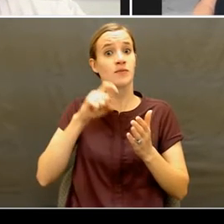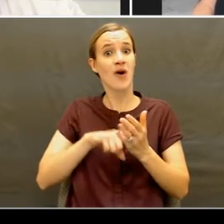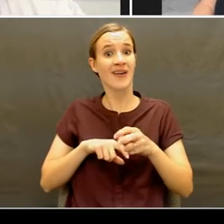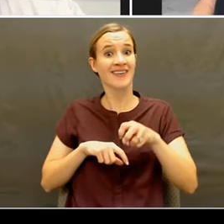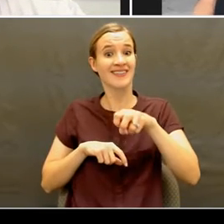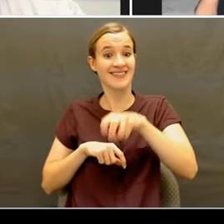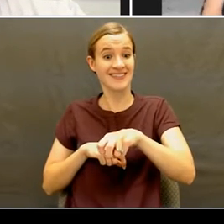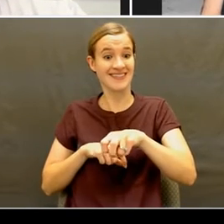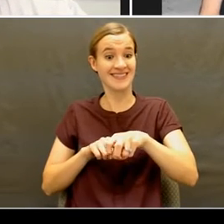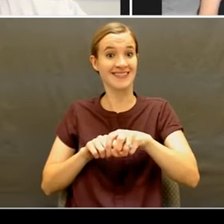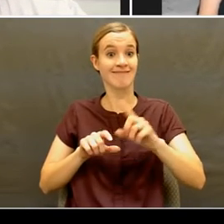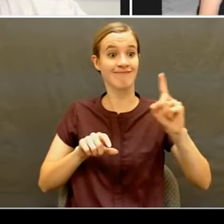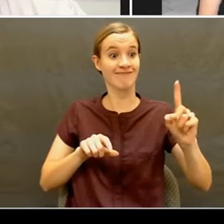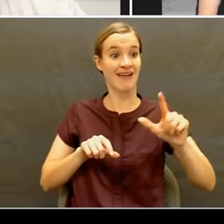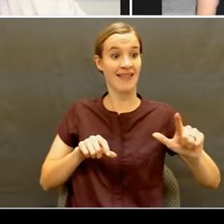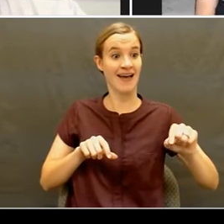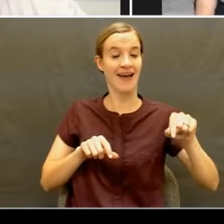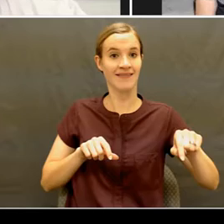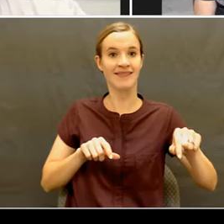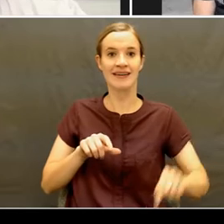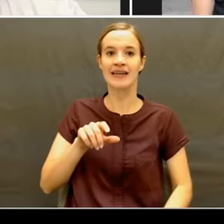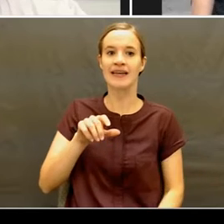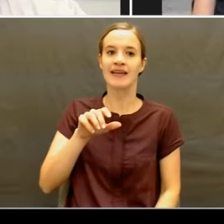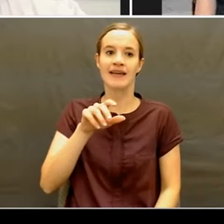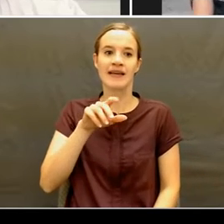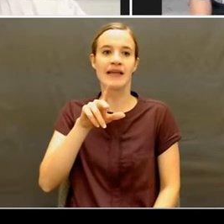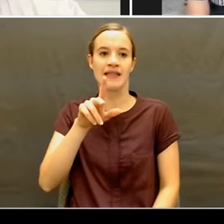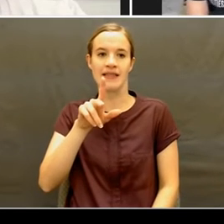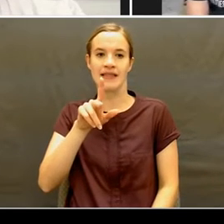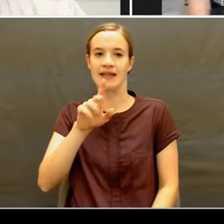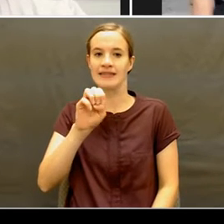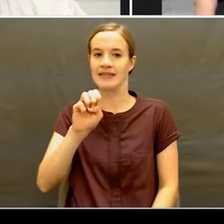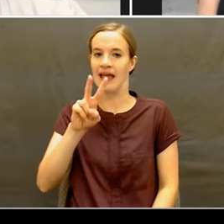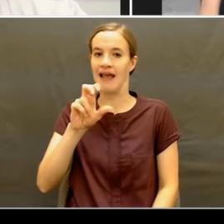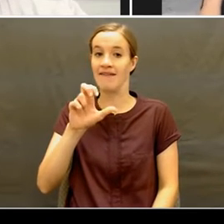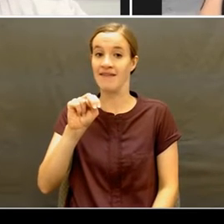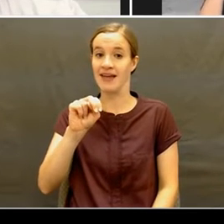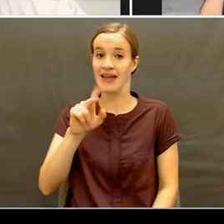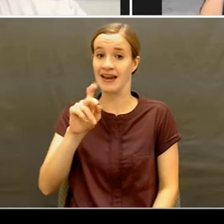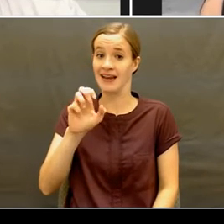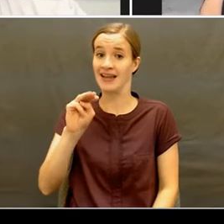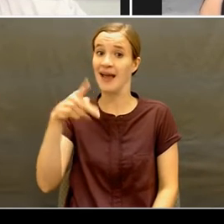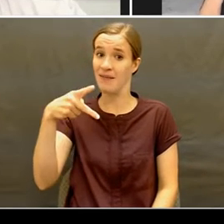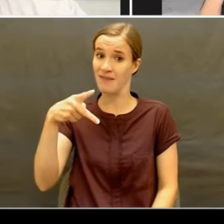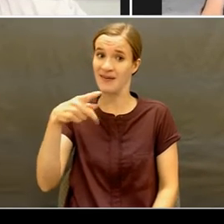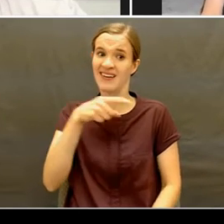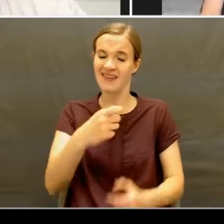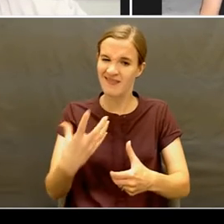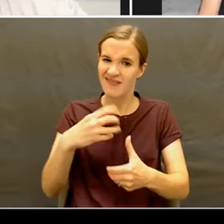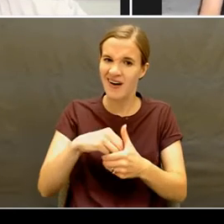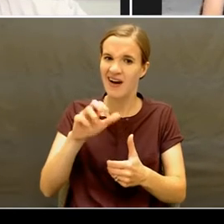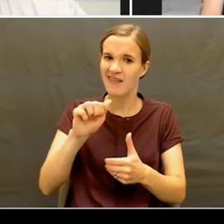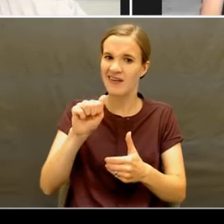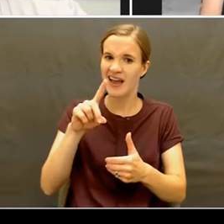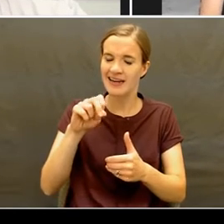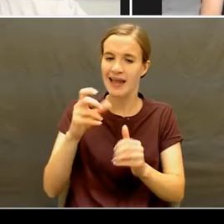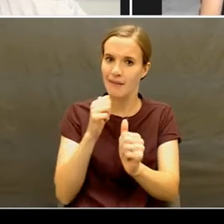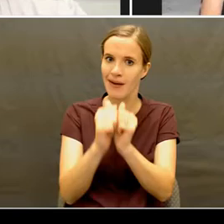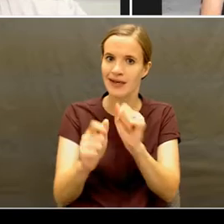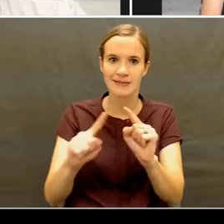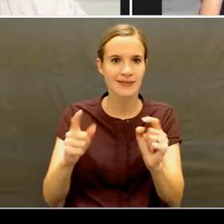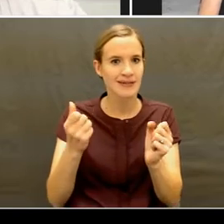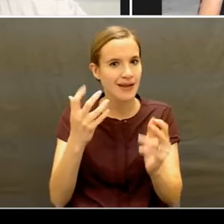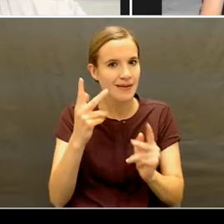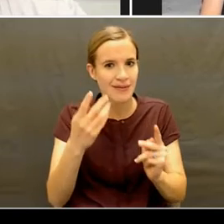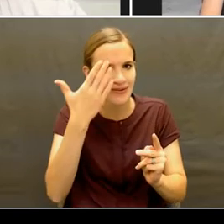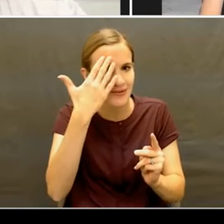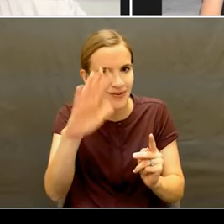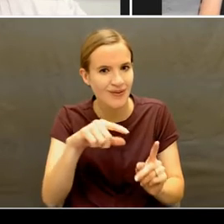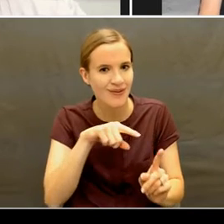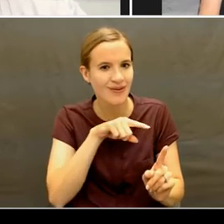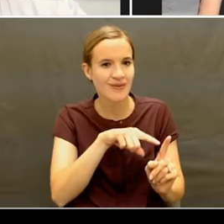was in the administration. He got to he and his ife Janine got to eat with Bush and talk about the